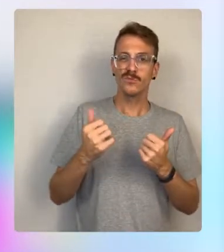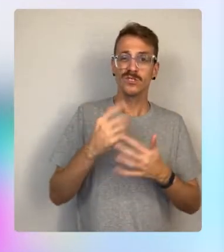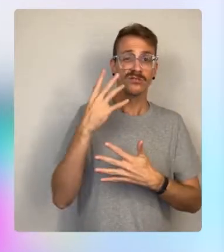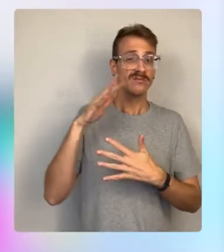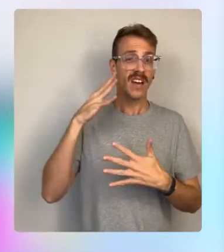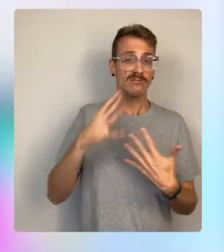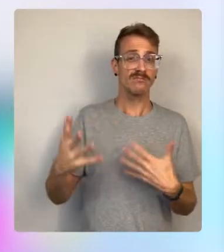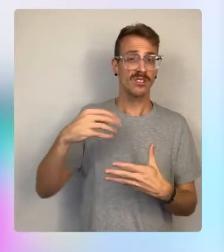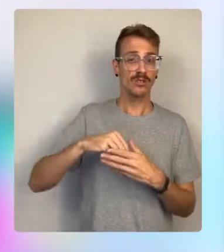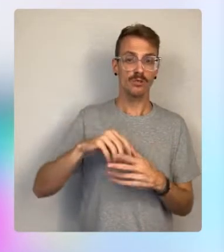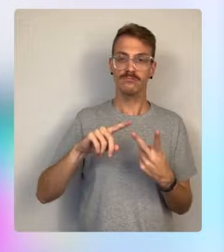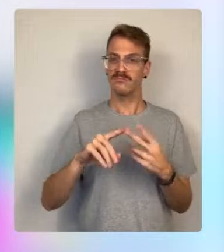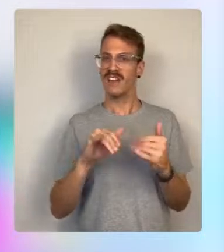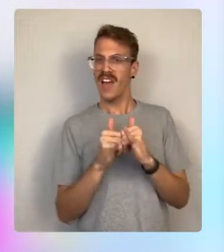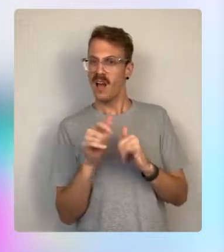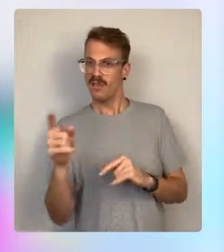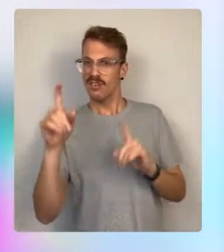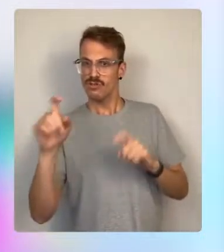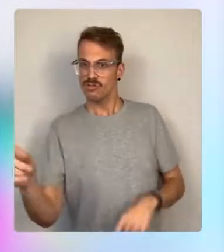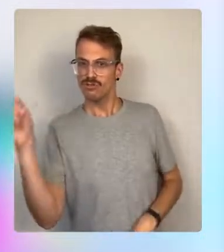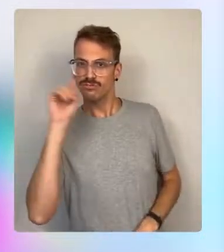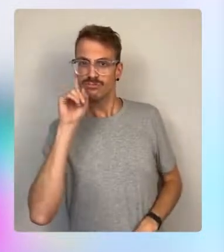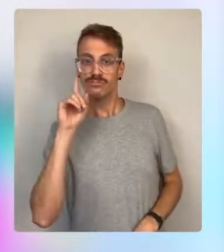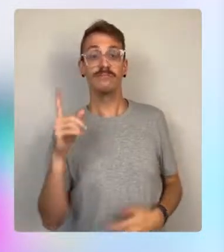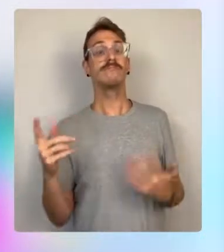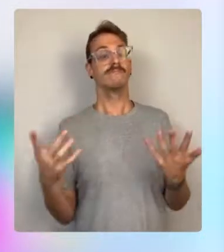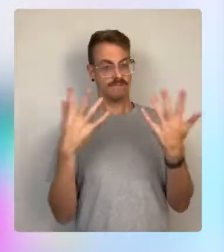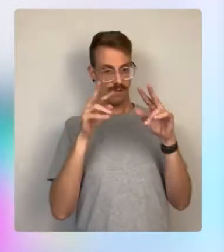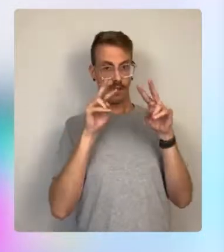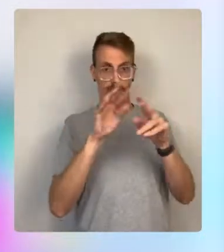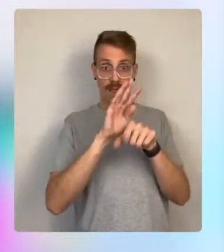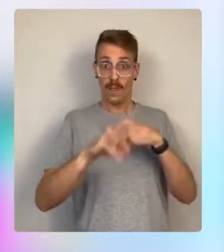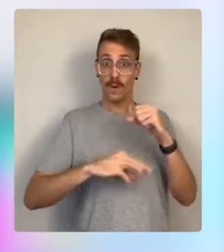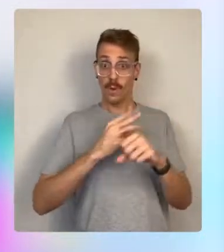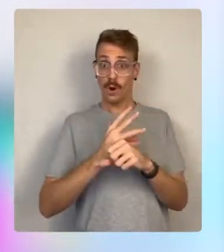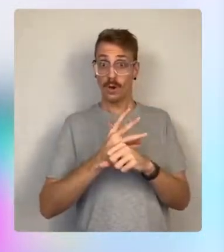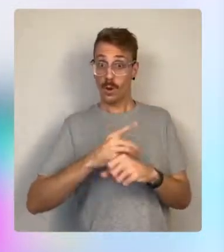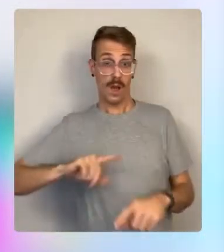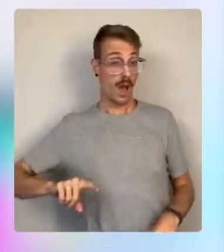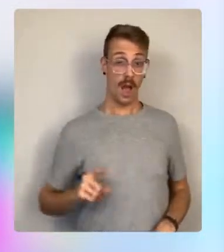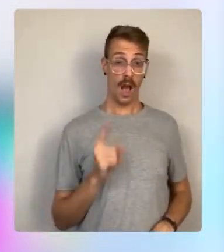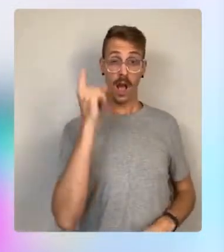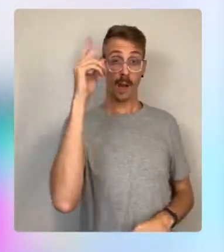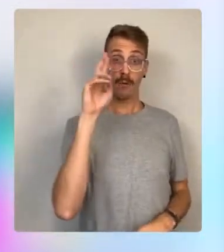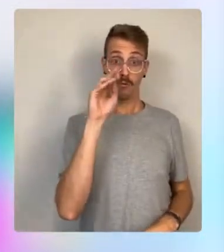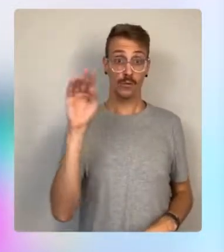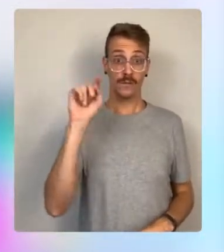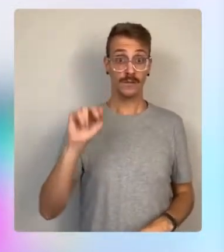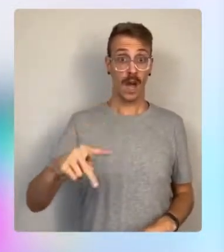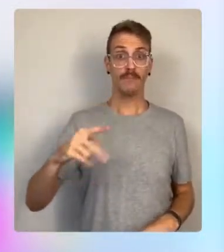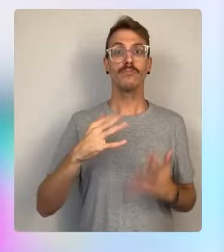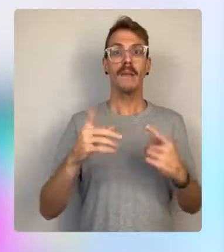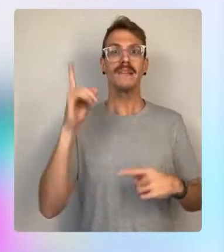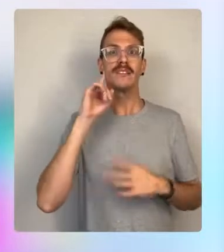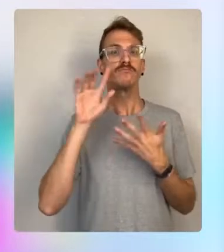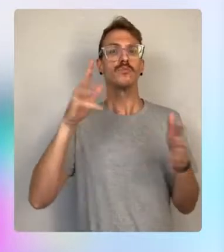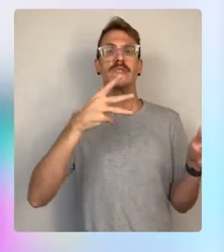and how should they be heard? Let's look at our world. While we're up high on the rooftops, we'd probably expect to hear some wind sounds up above